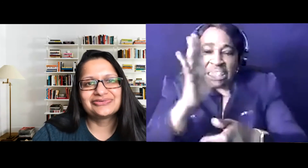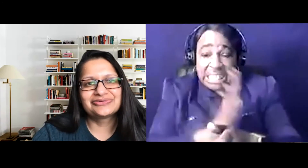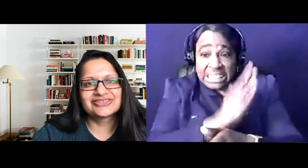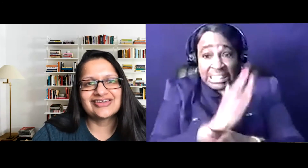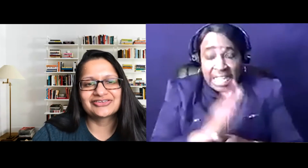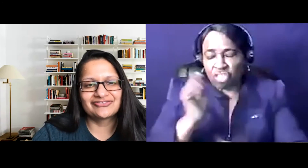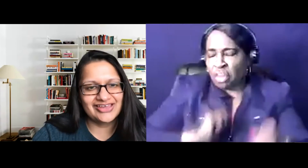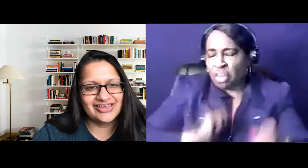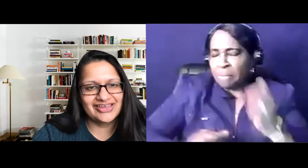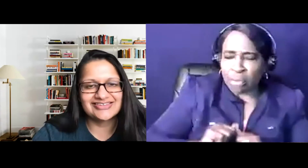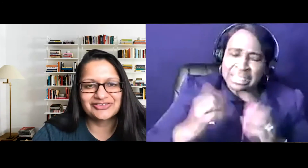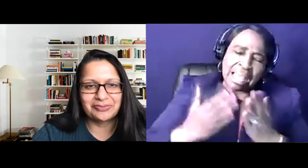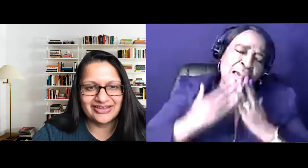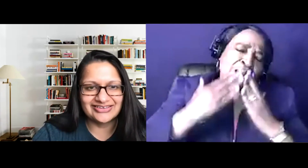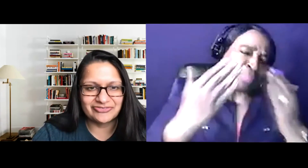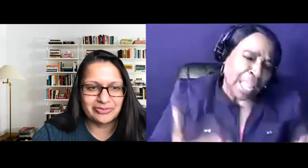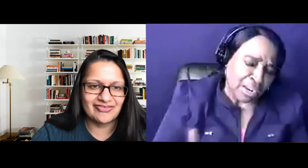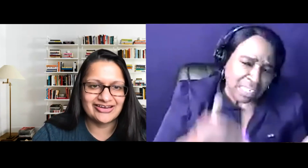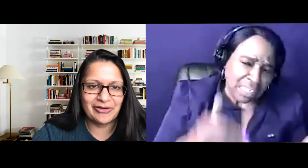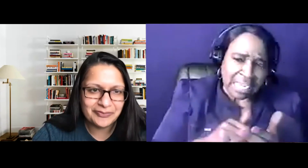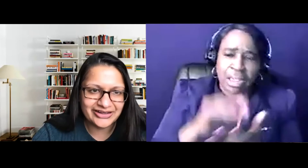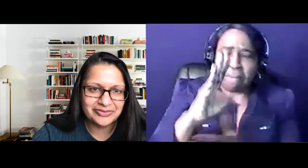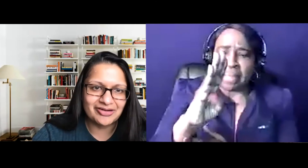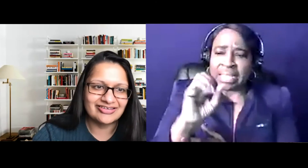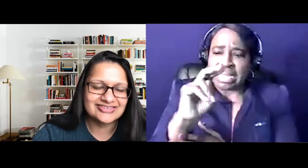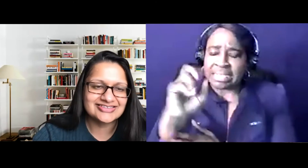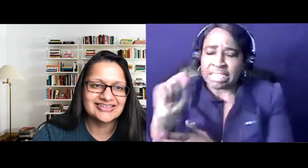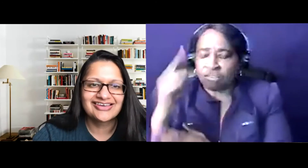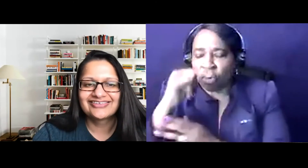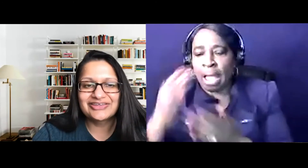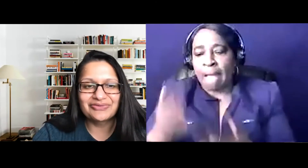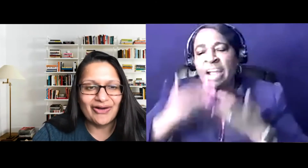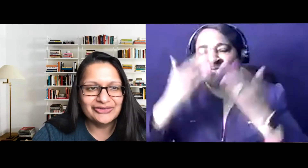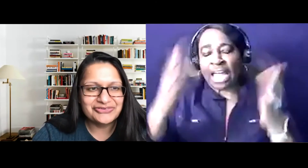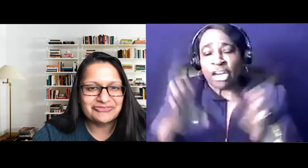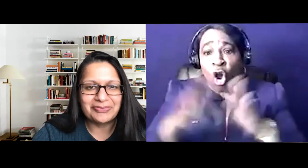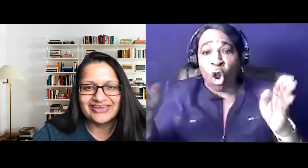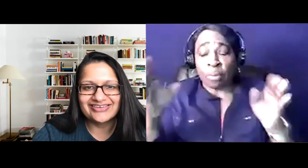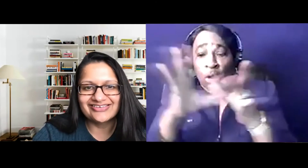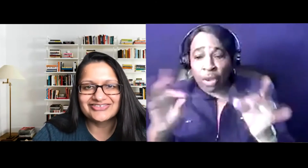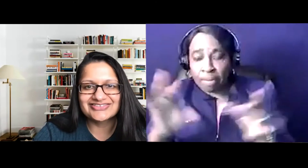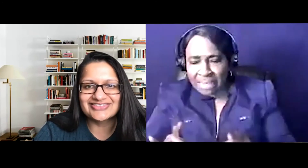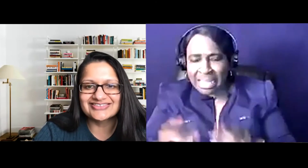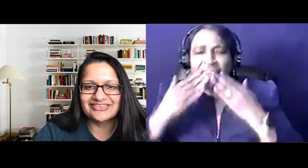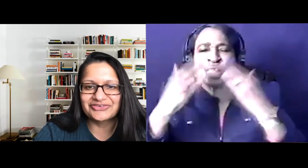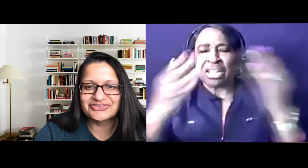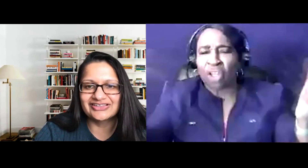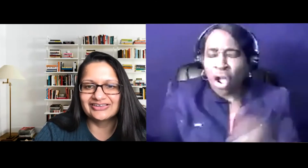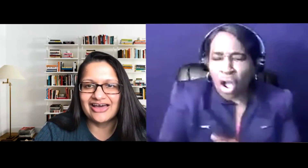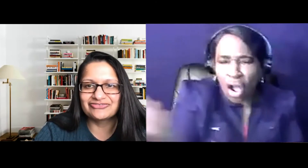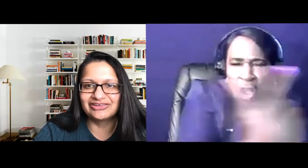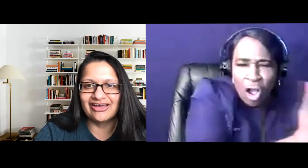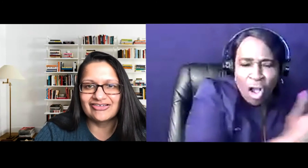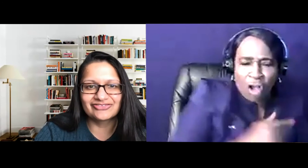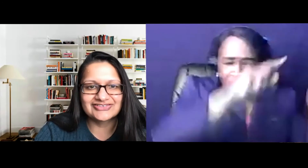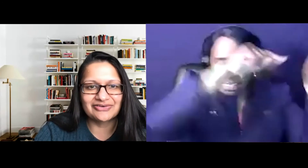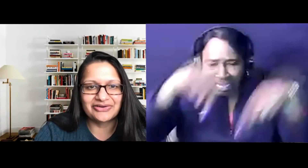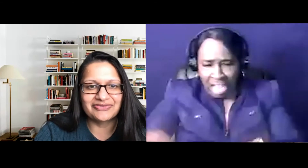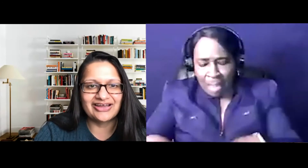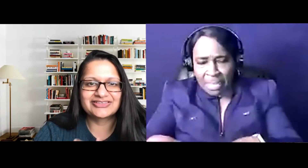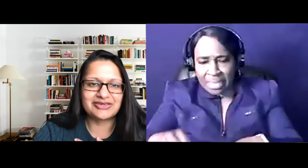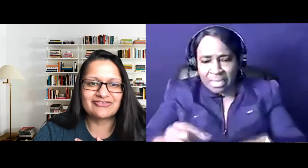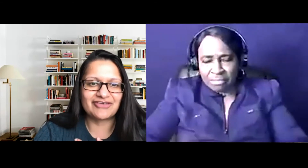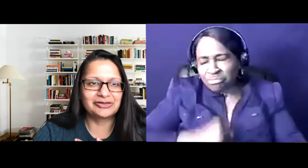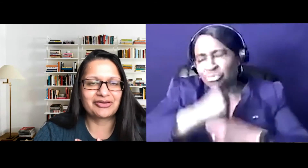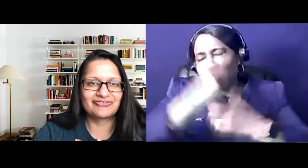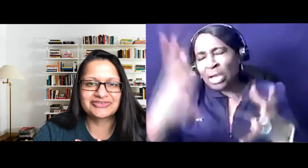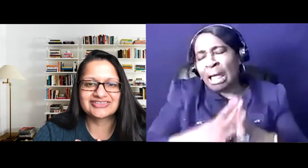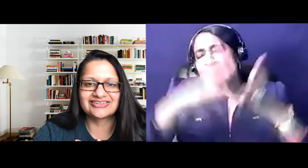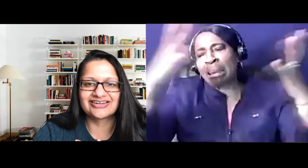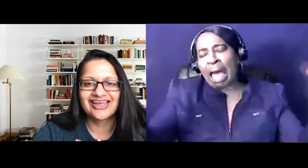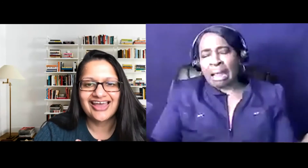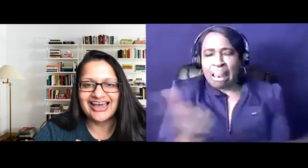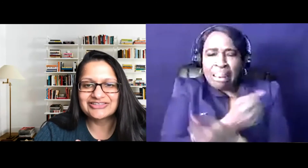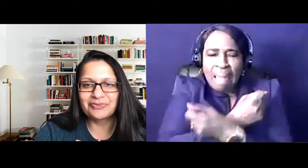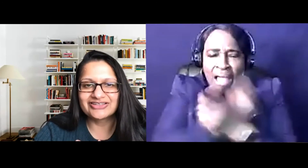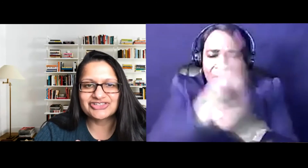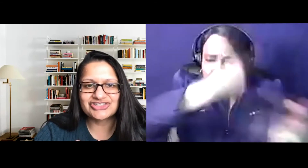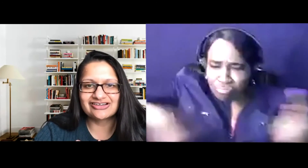Thank you to Dr. Fink and to Dr. Bennett for providing opening remarks. Thank you to all of you for being here. It's just--I think there's just a lot of love that's going around that's being felt by folks here. I did want to share